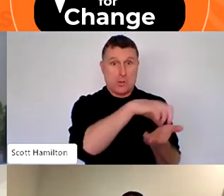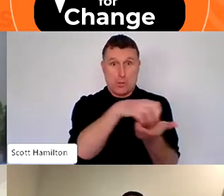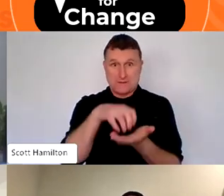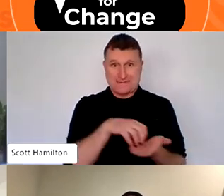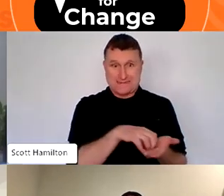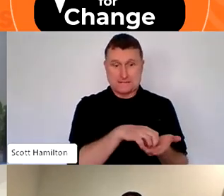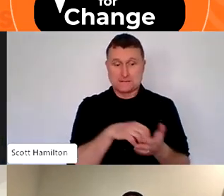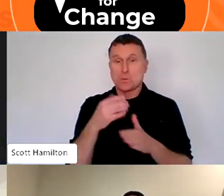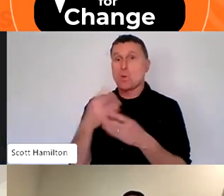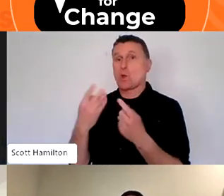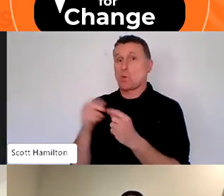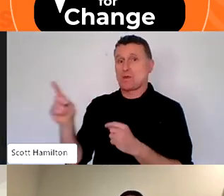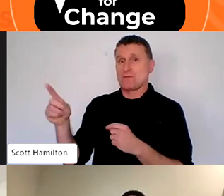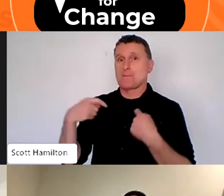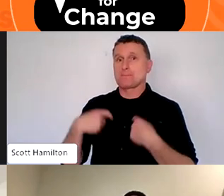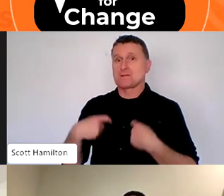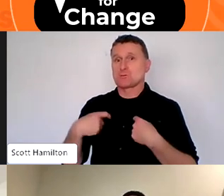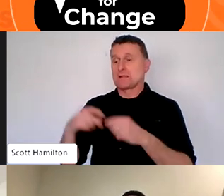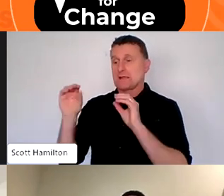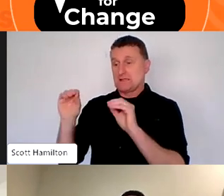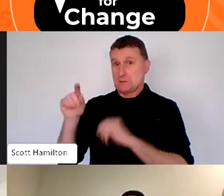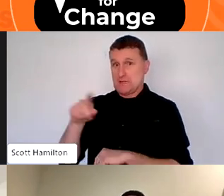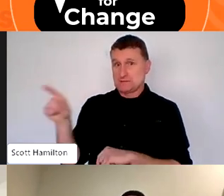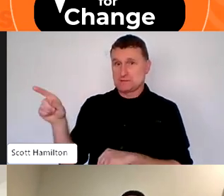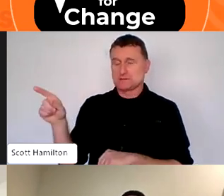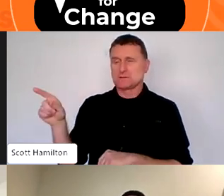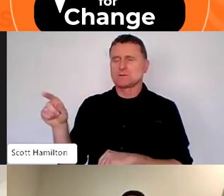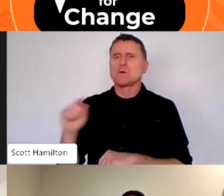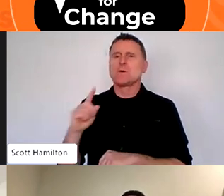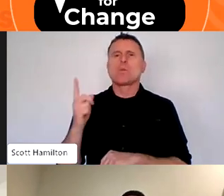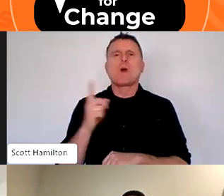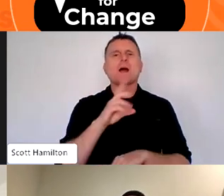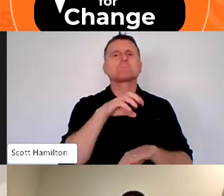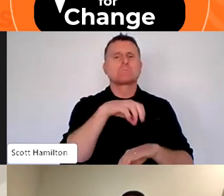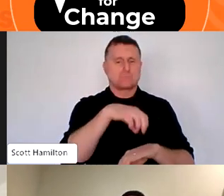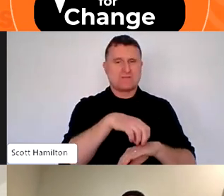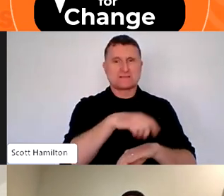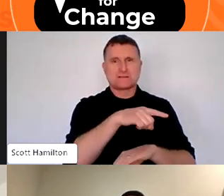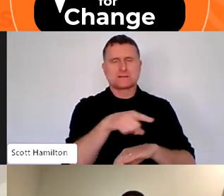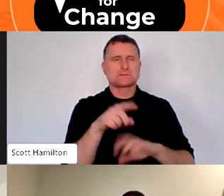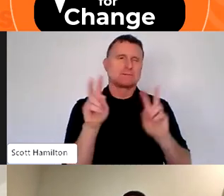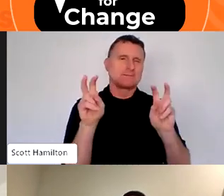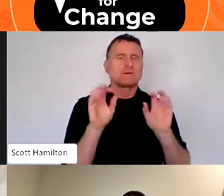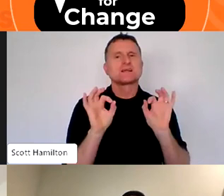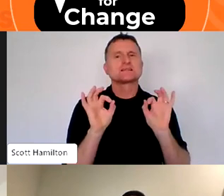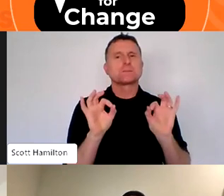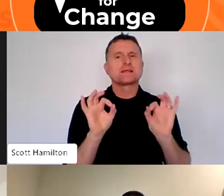one of the provision is for specialists who our early intervention teachers